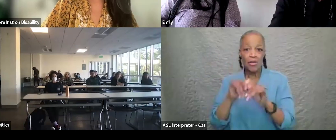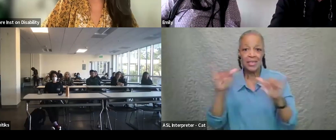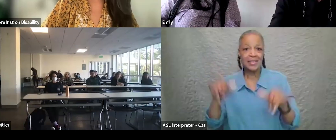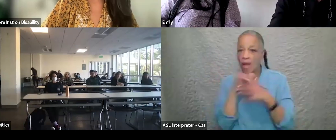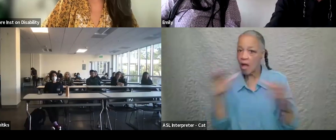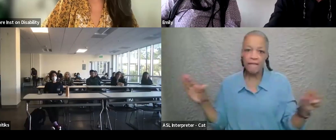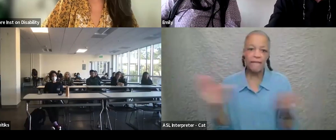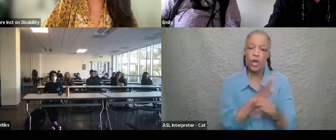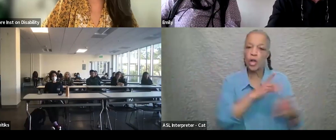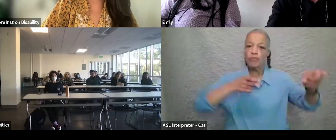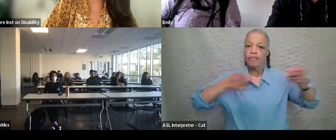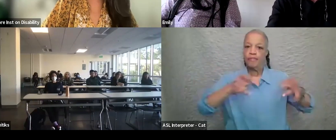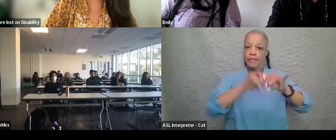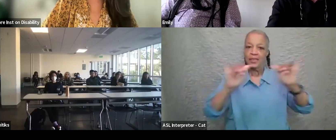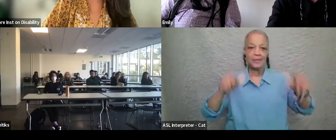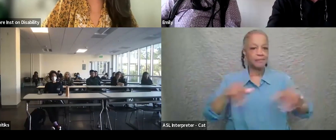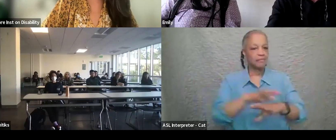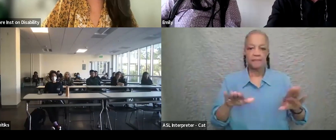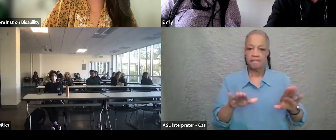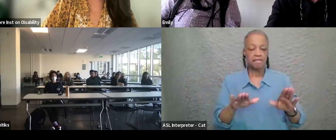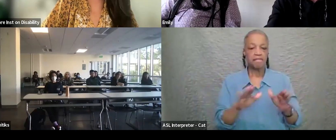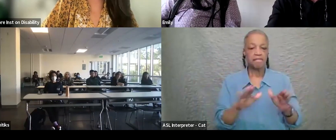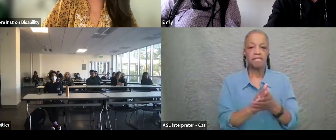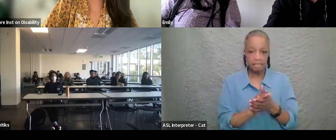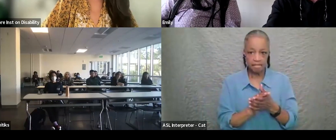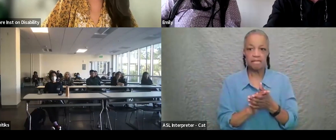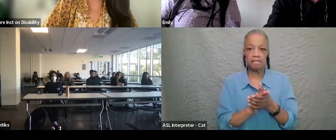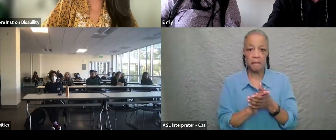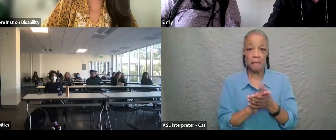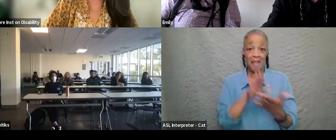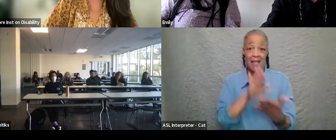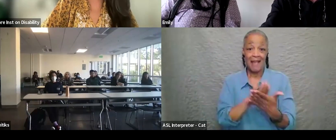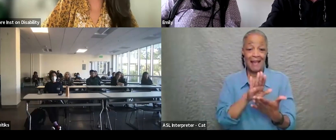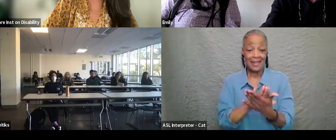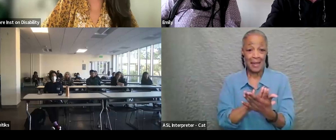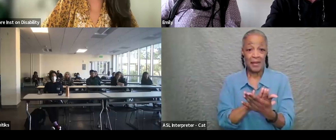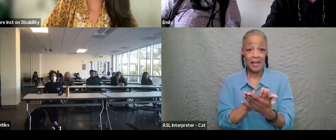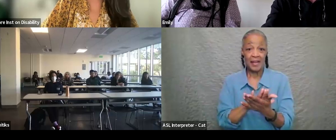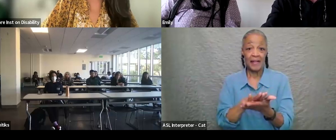And academic physicians have fought against regulation since the early days.